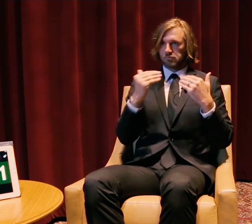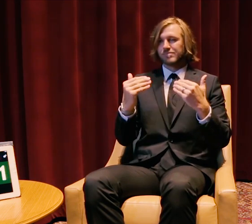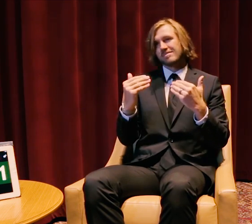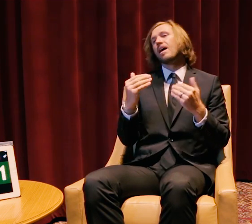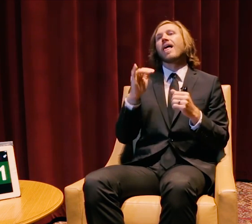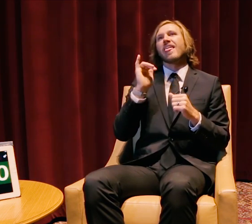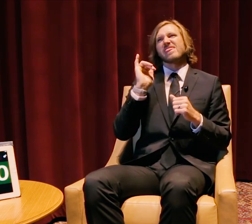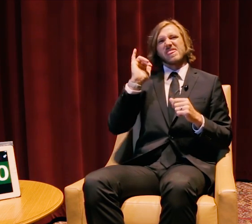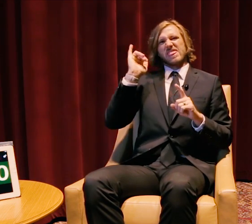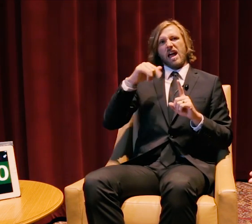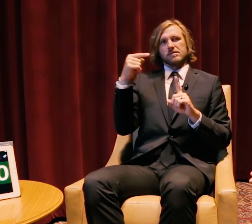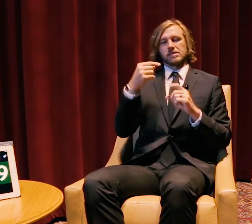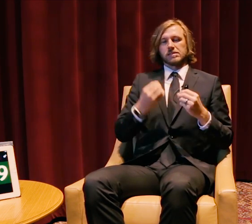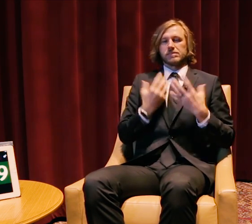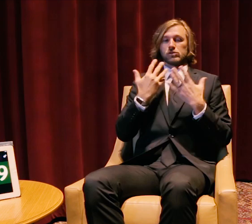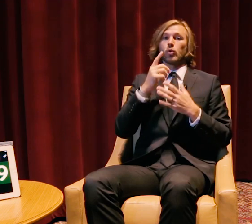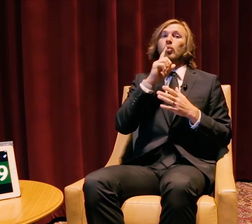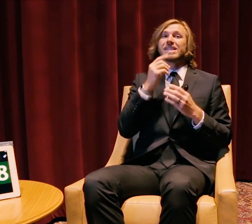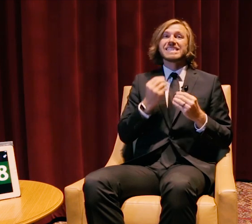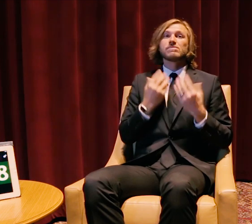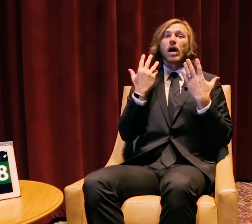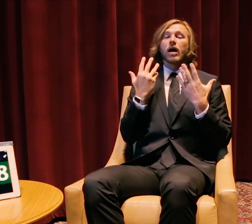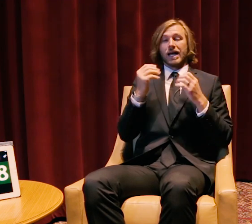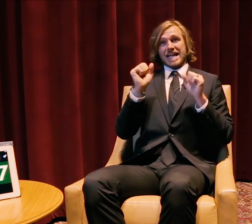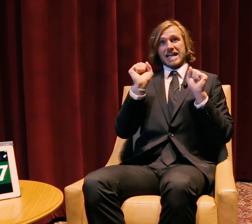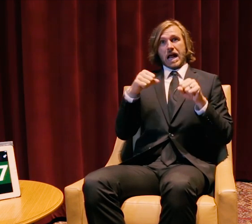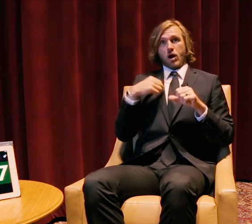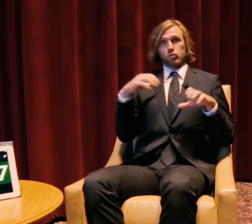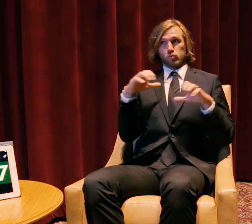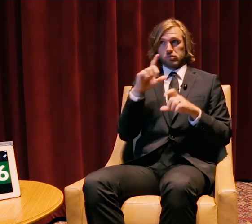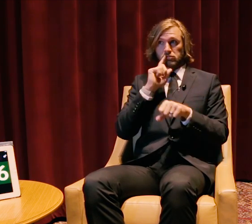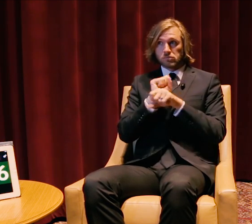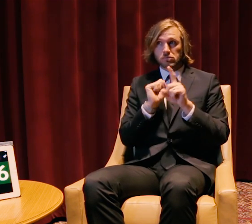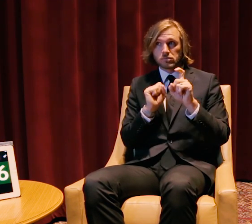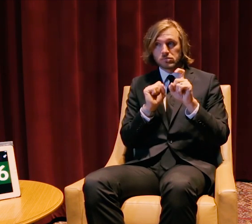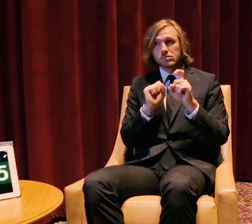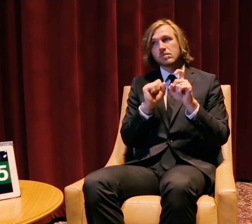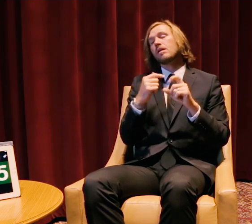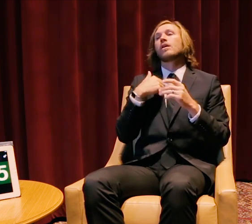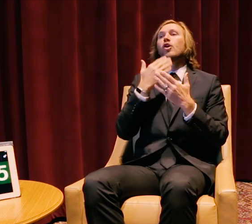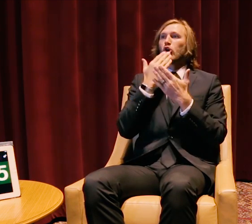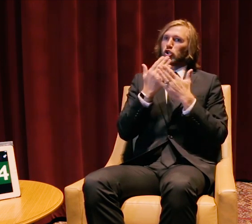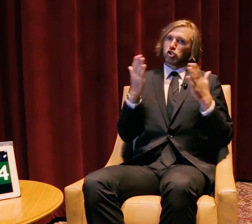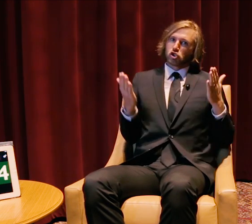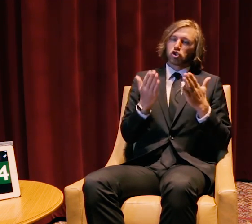So that was the inspiration, the inspiration was, can I do this? So I had good encouragement.